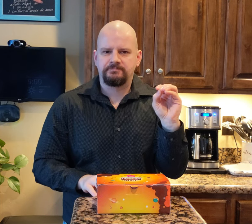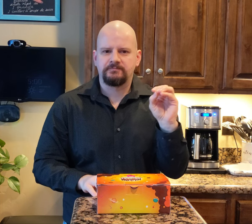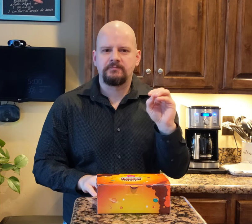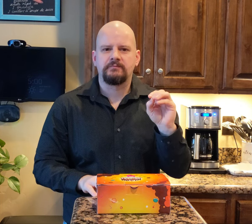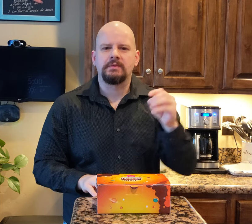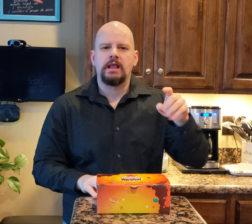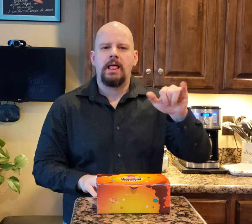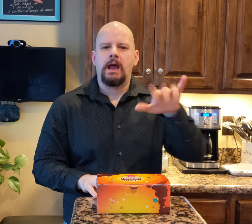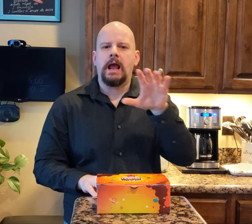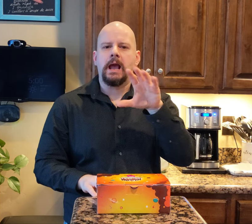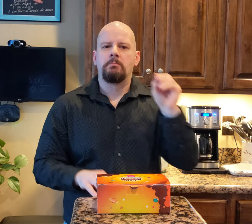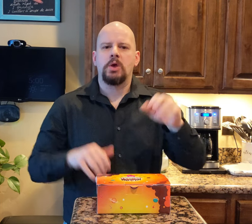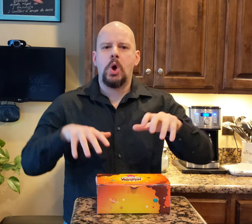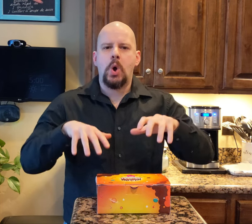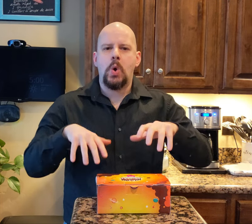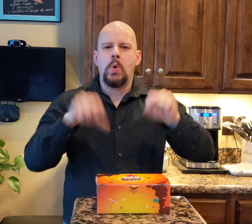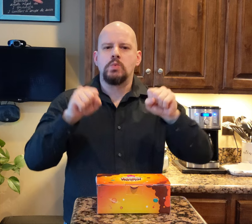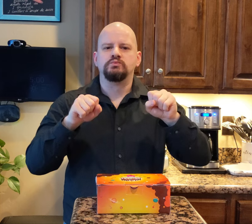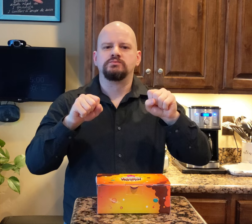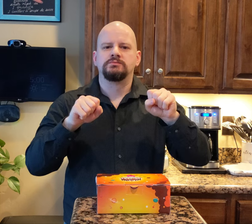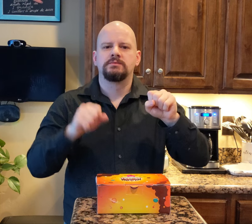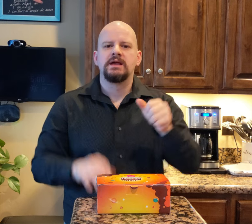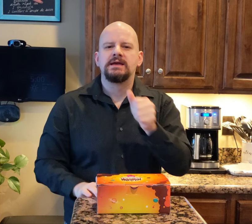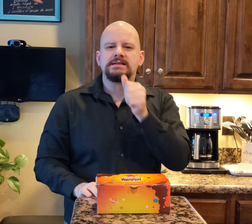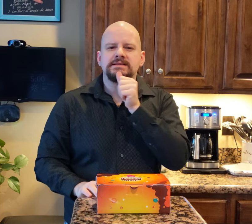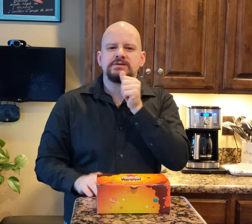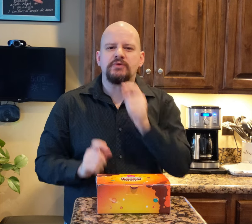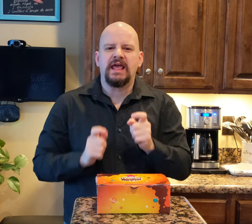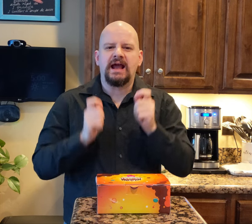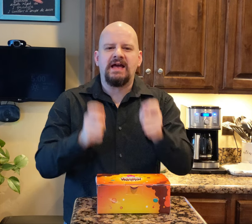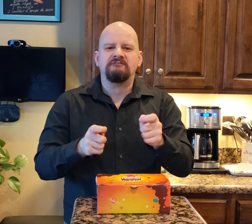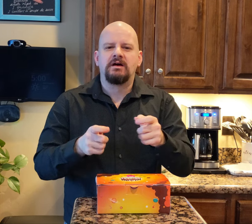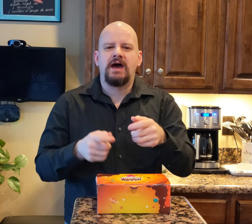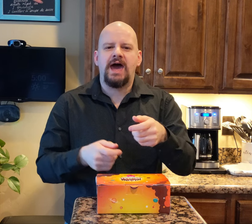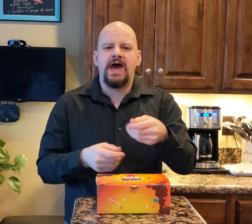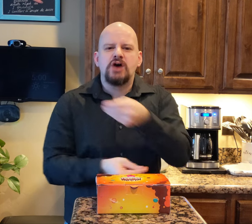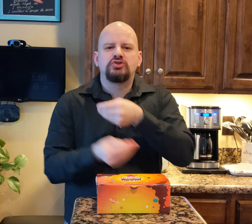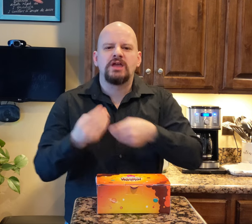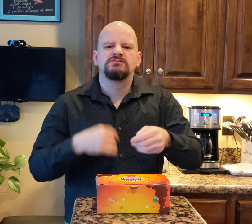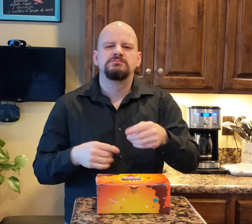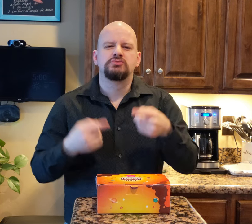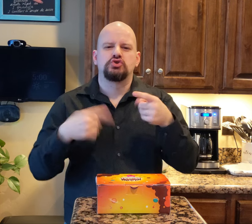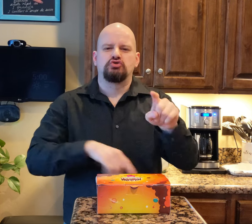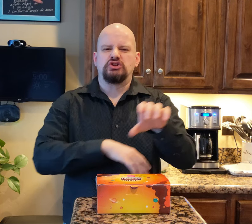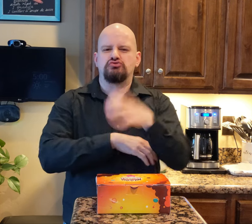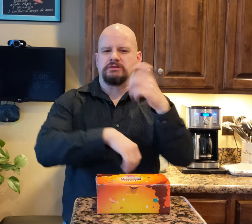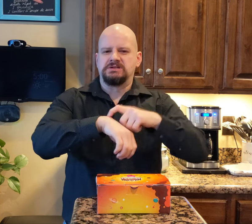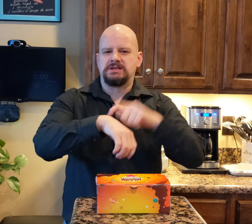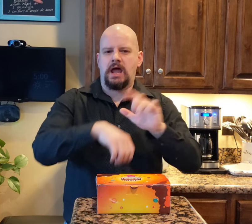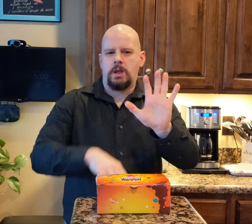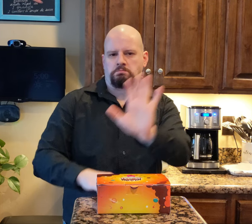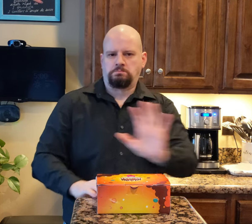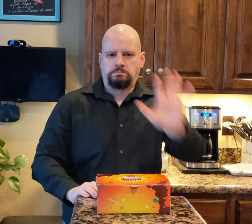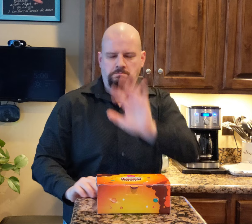The company hosted a secret gift exchange during the Christmastime.